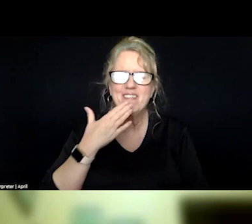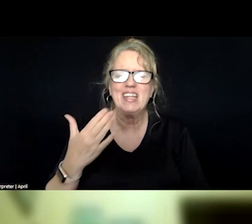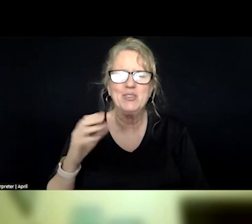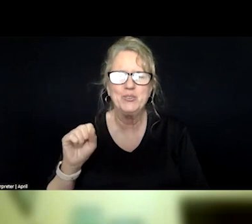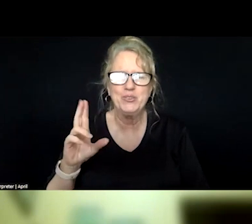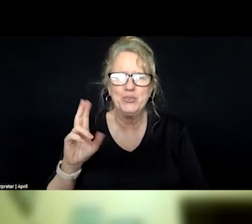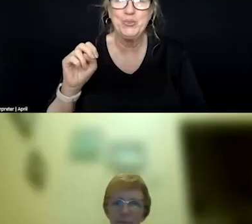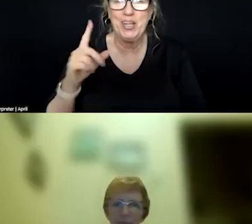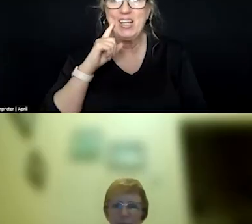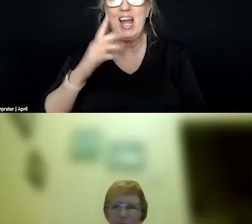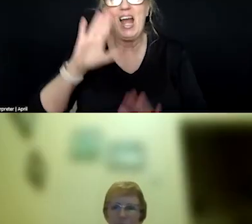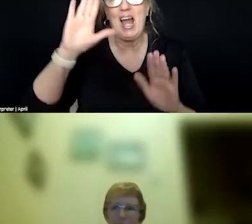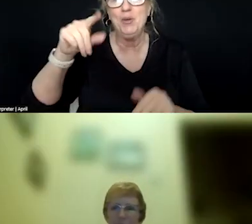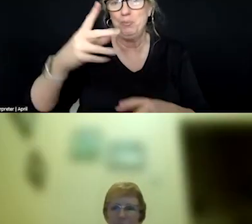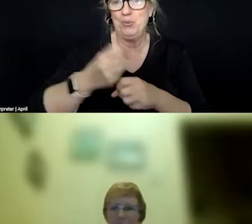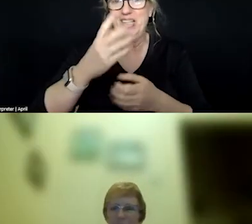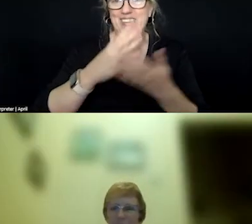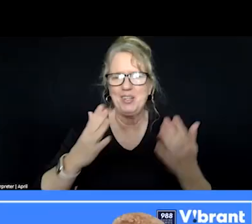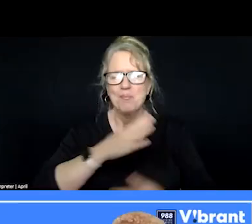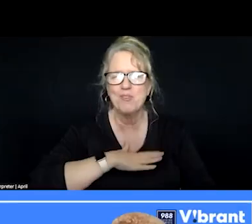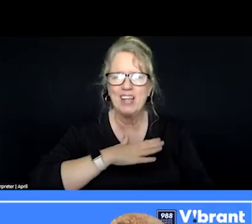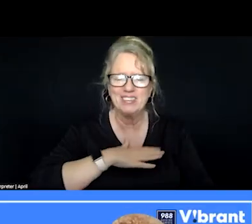THANK YOU, SUE. HOPE YOU GET REST.